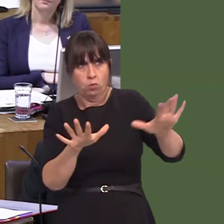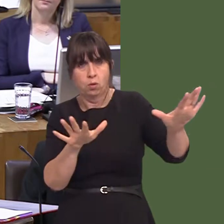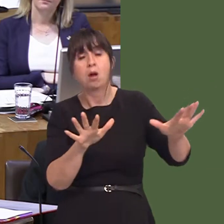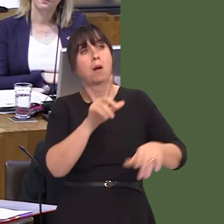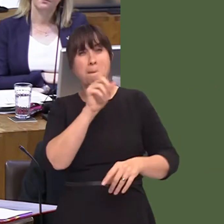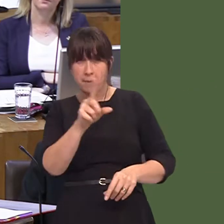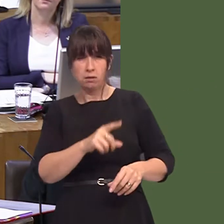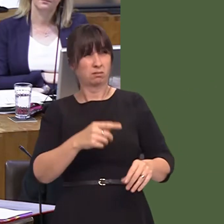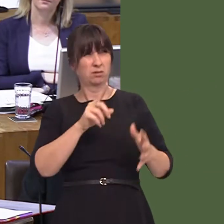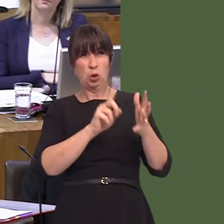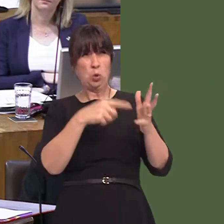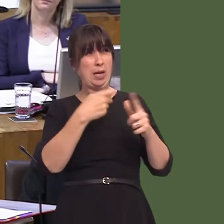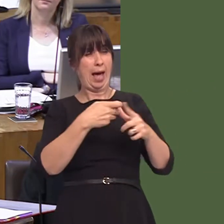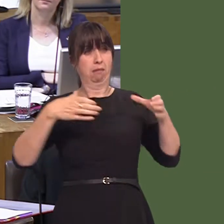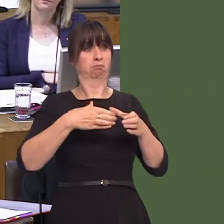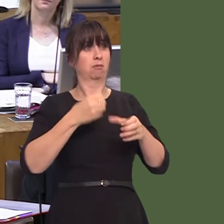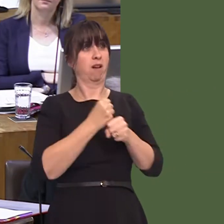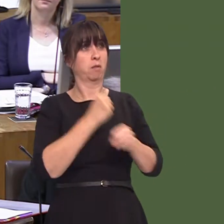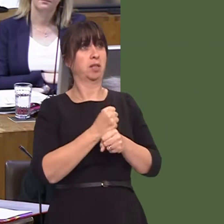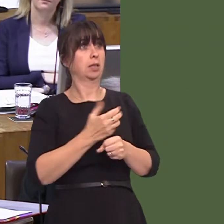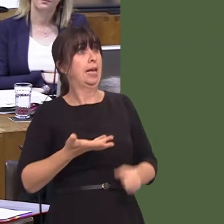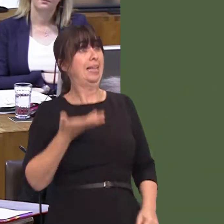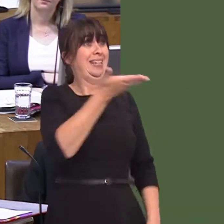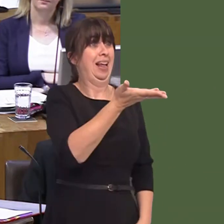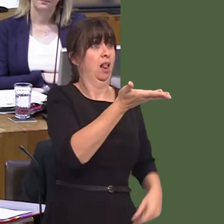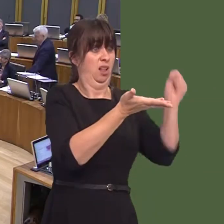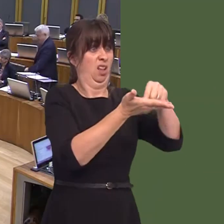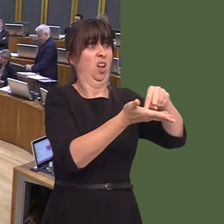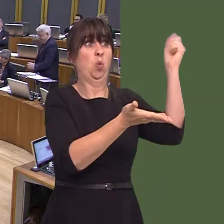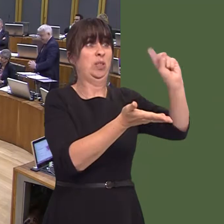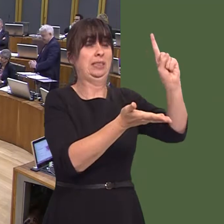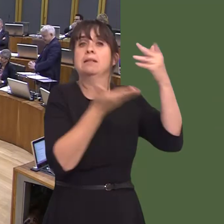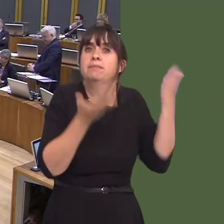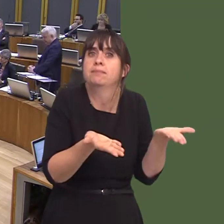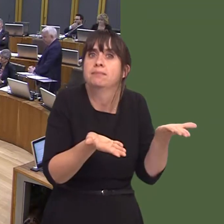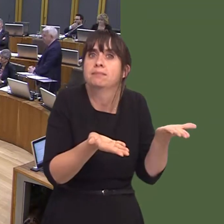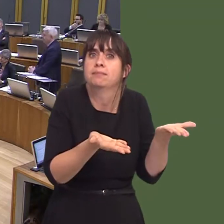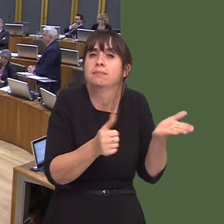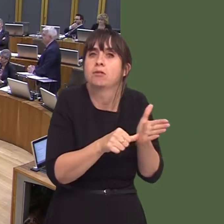what the UKís position is and what kind of deal it wants. Thatís the problem. Neil Hamilton: We indeed know what the EUís position isóthey donít want to do a deal,